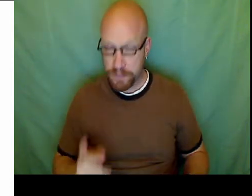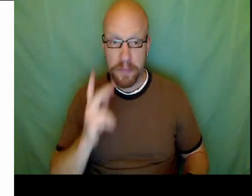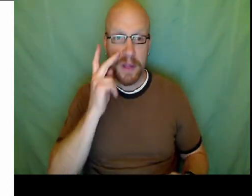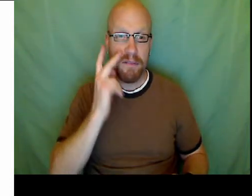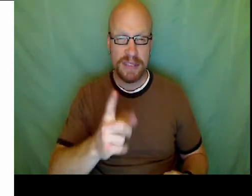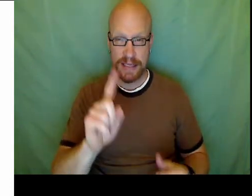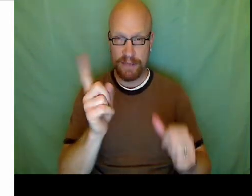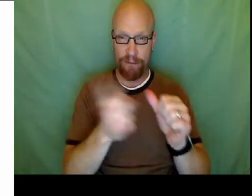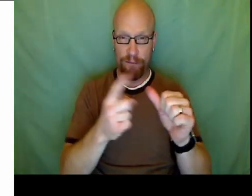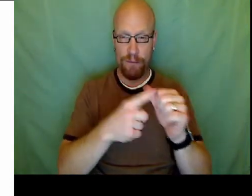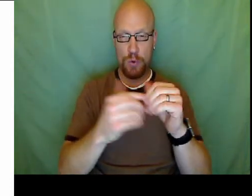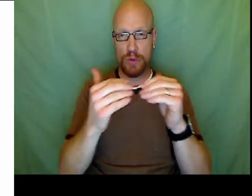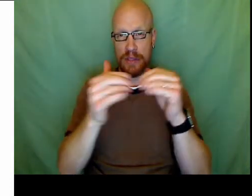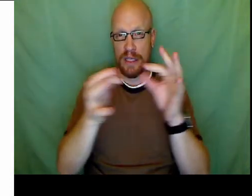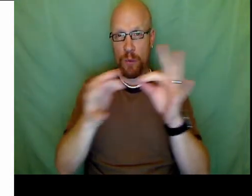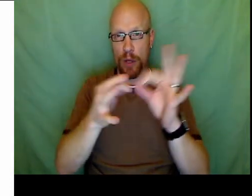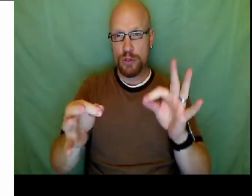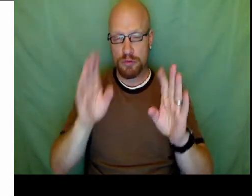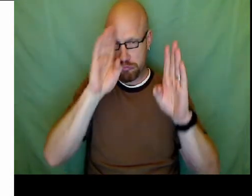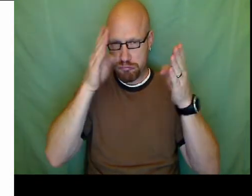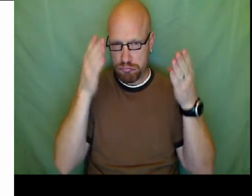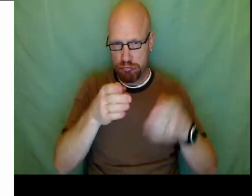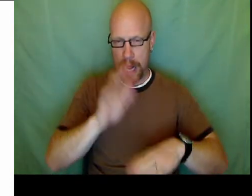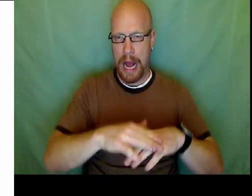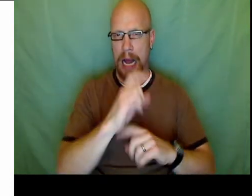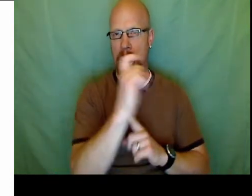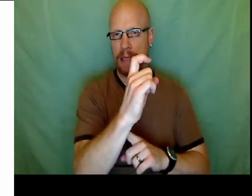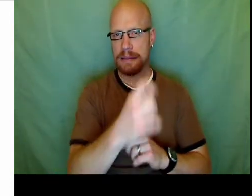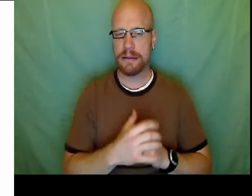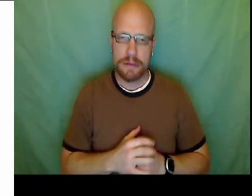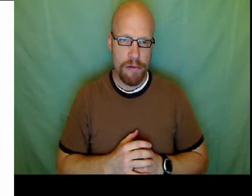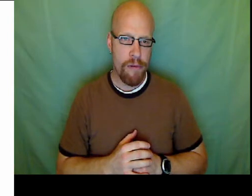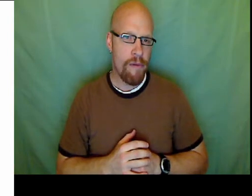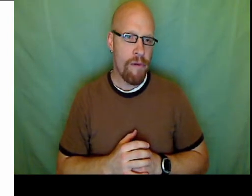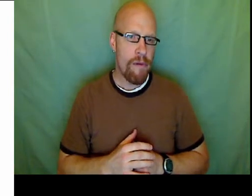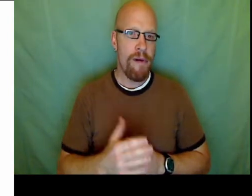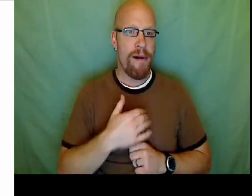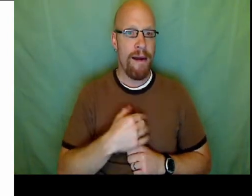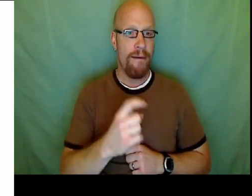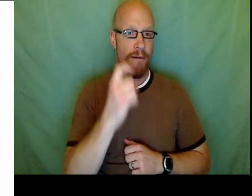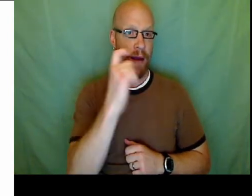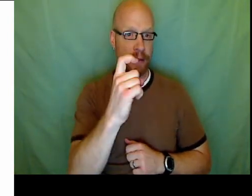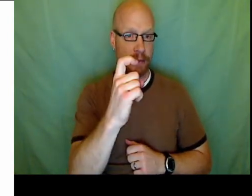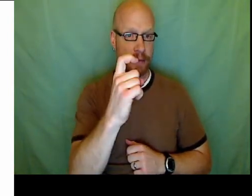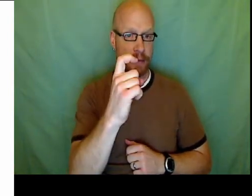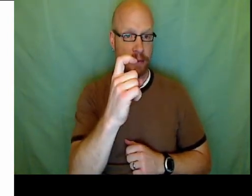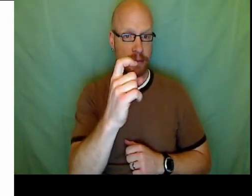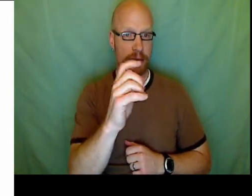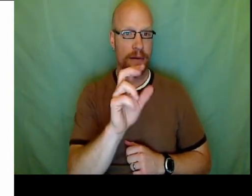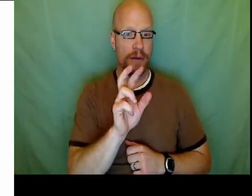Look here, I can look at the first equation here and look at the x term, the x variable.